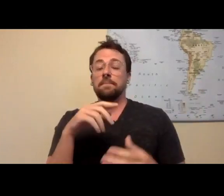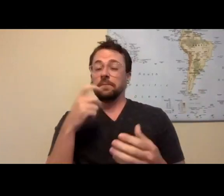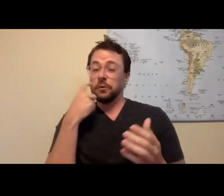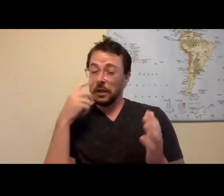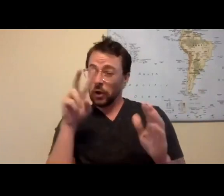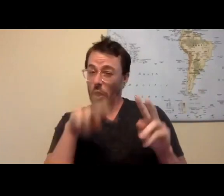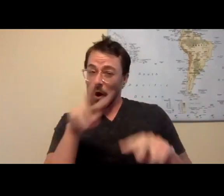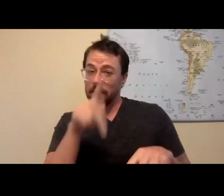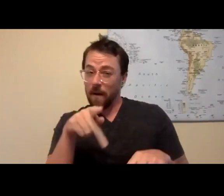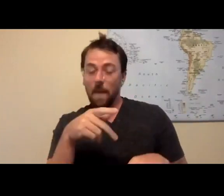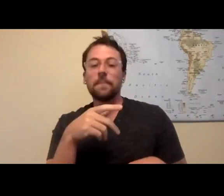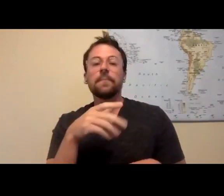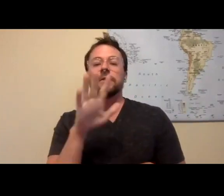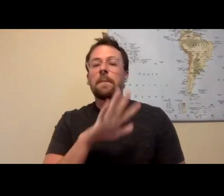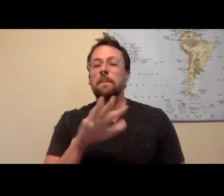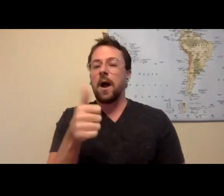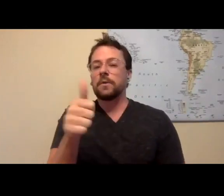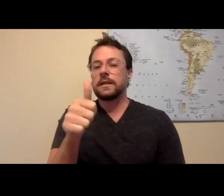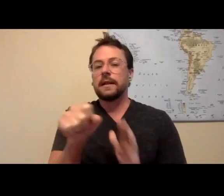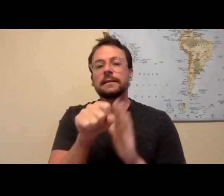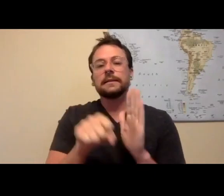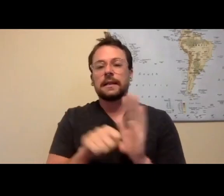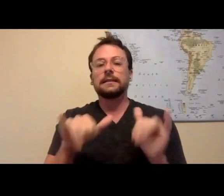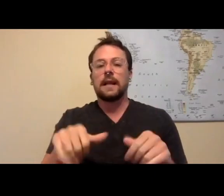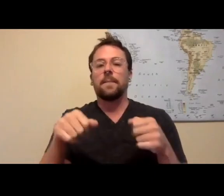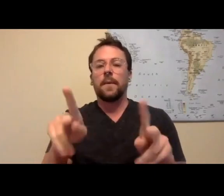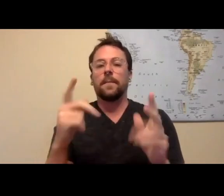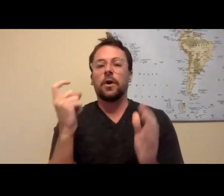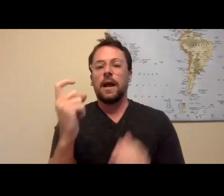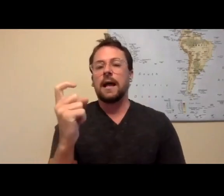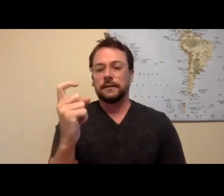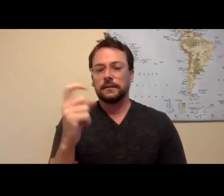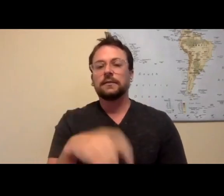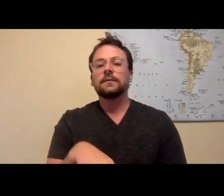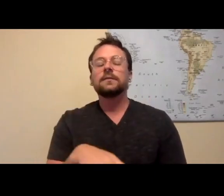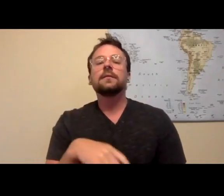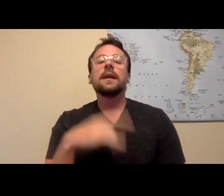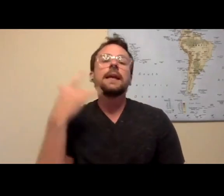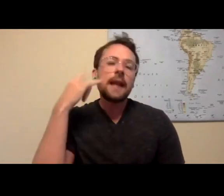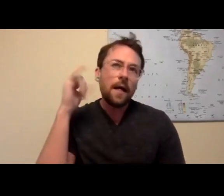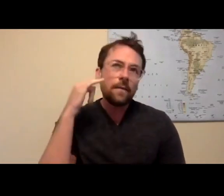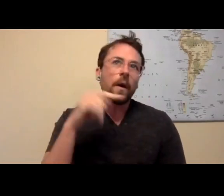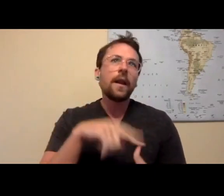and other places to Blake. That's a legal name change.